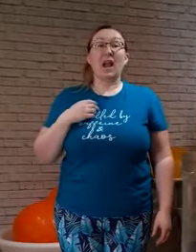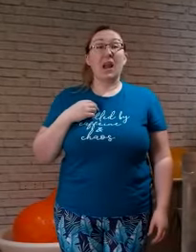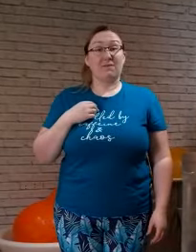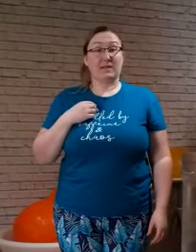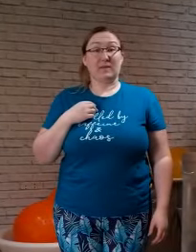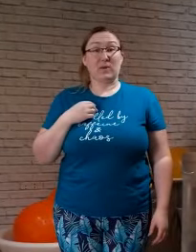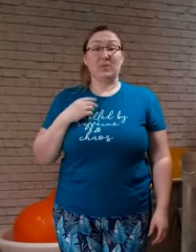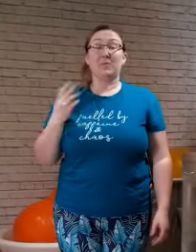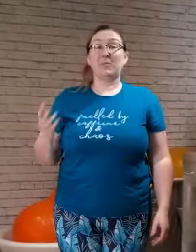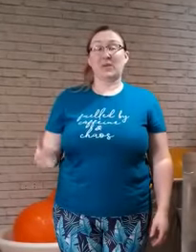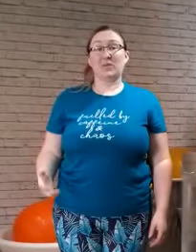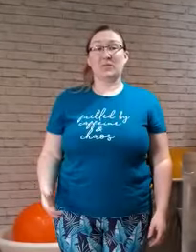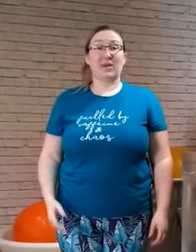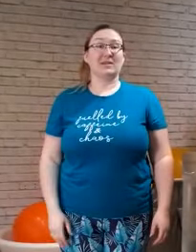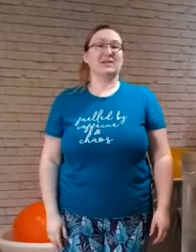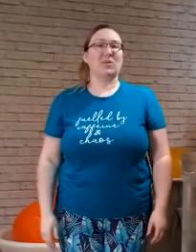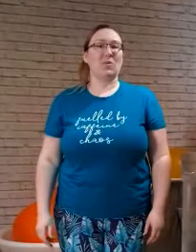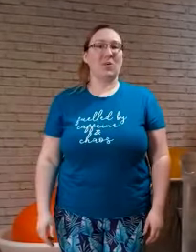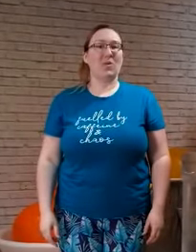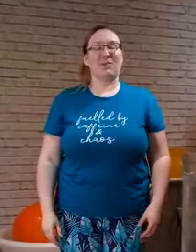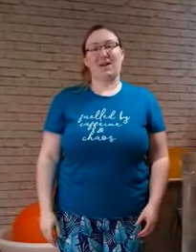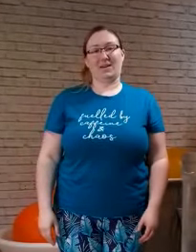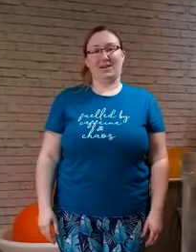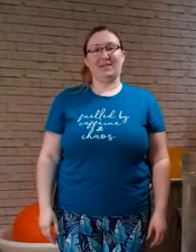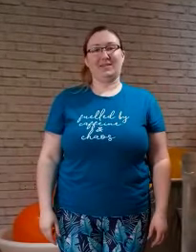I love this one, because we practice all of our colours!